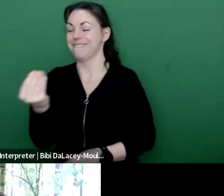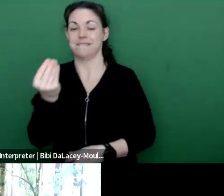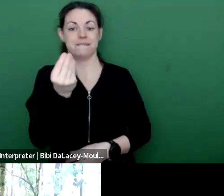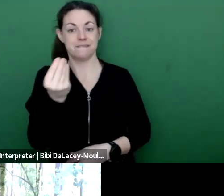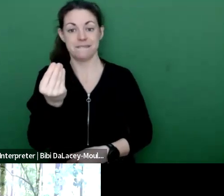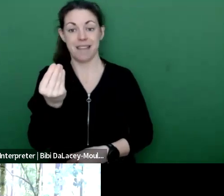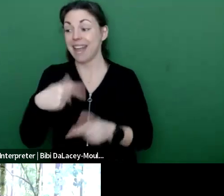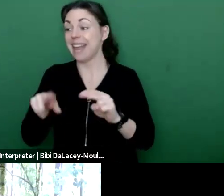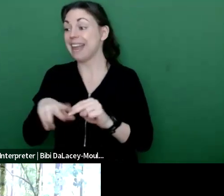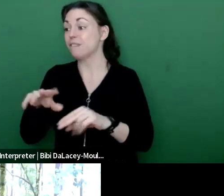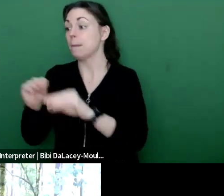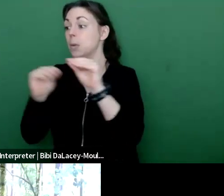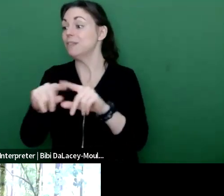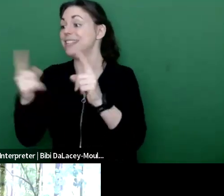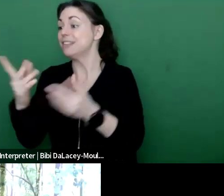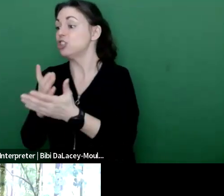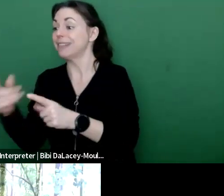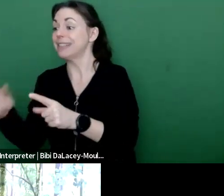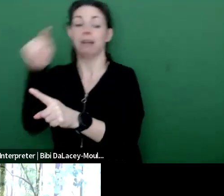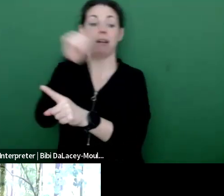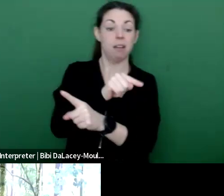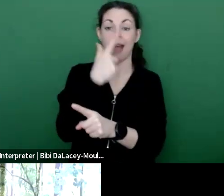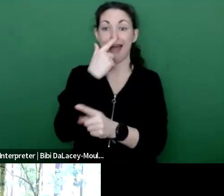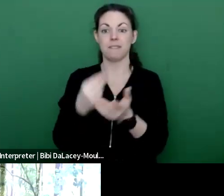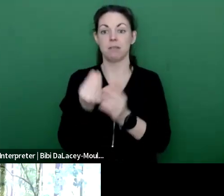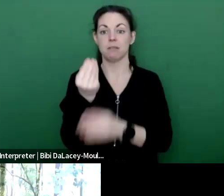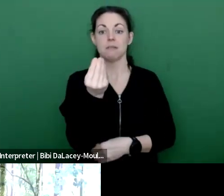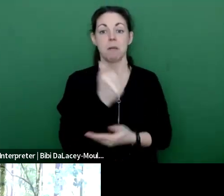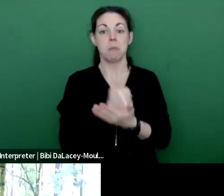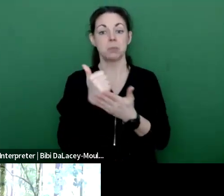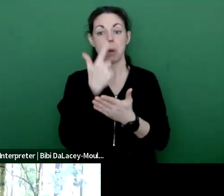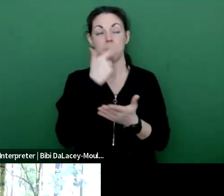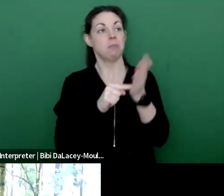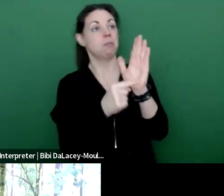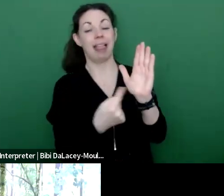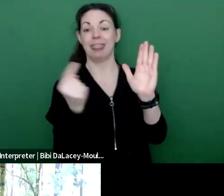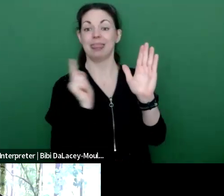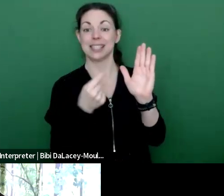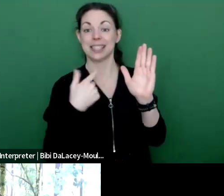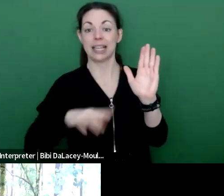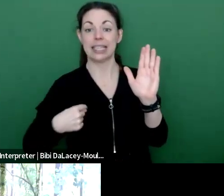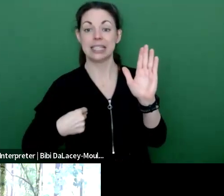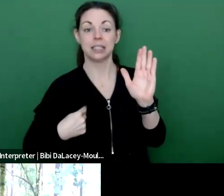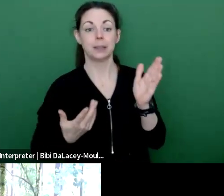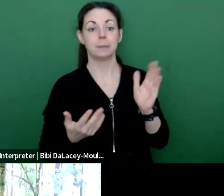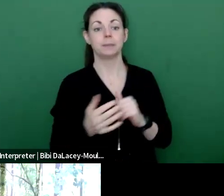conversations. And then a big thing for me was our diversity survey and diversity report. So,